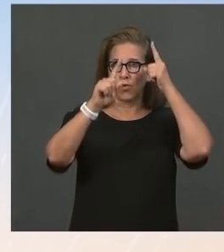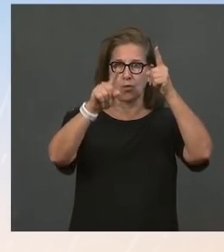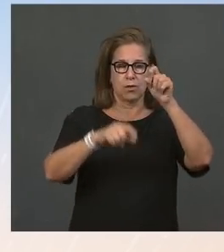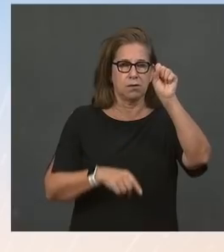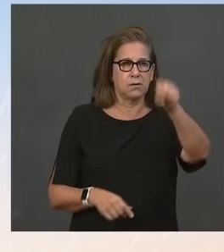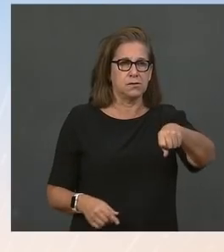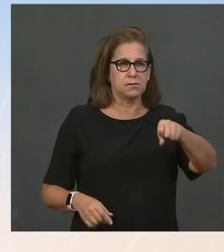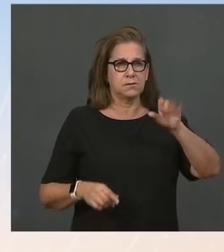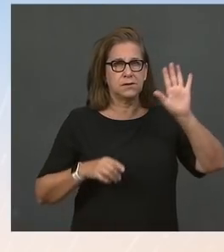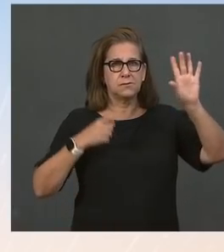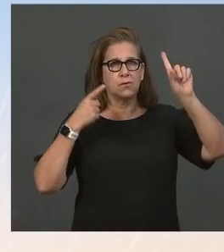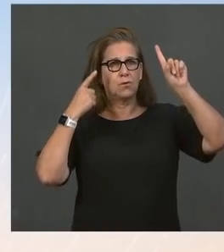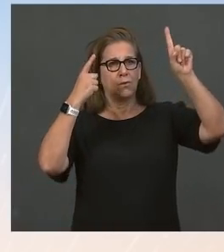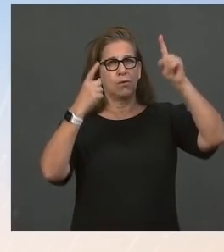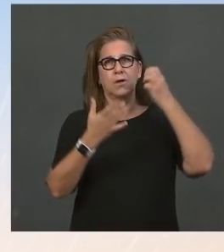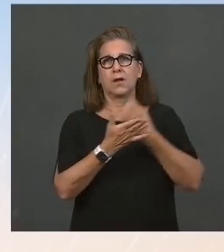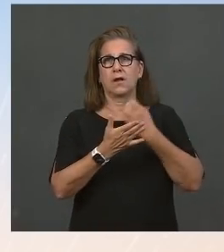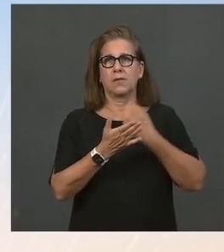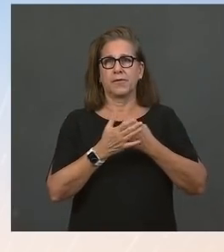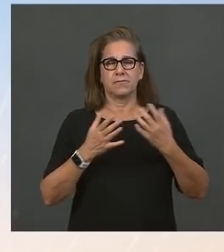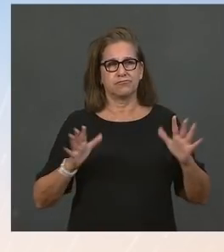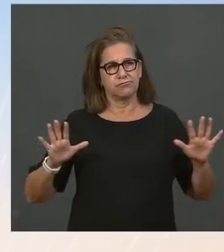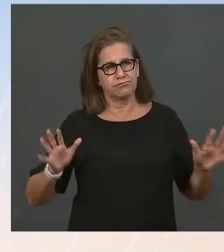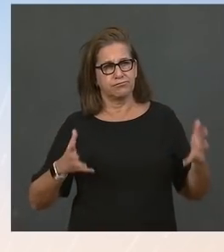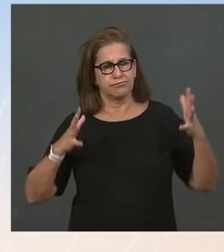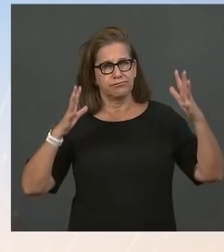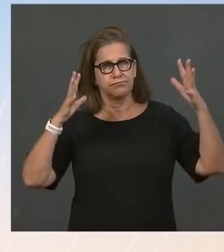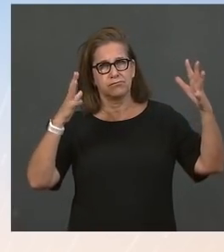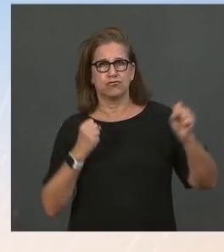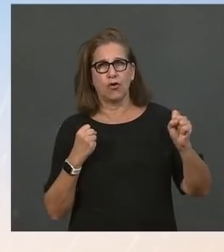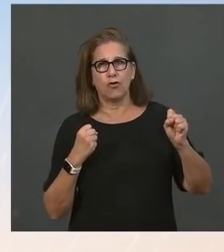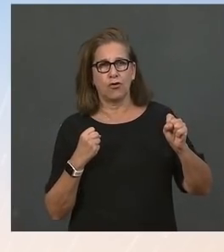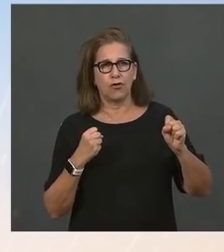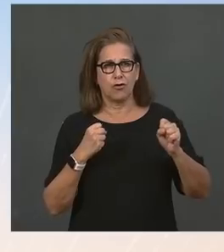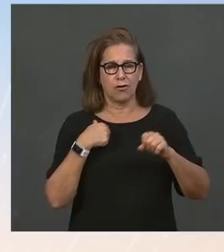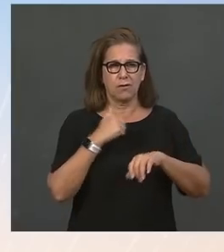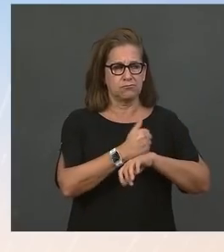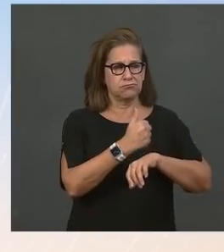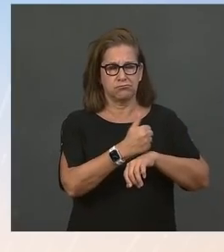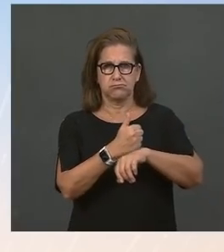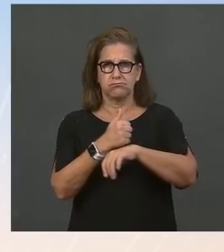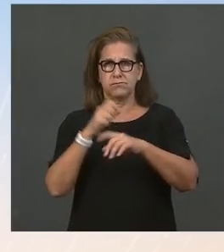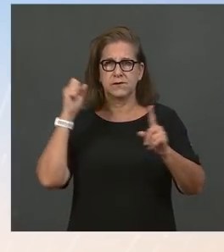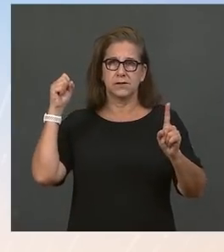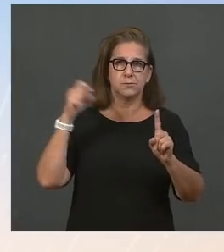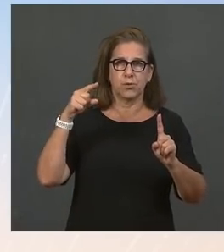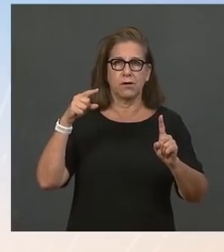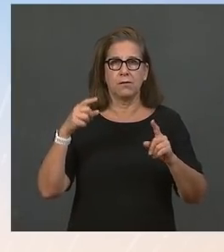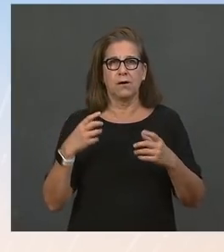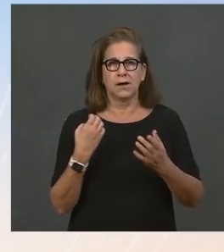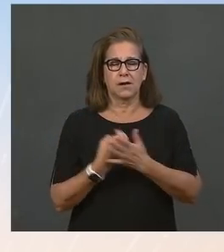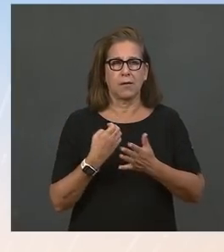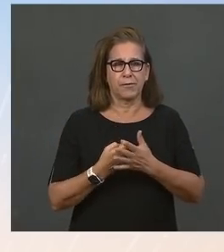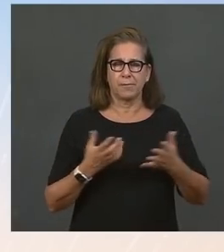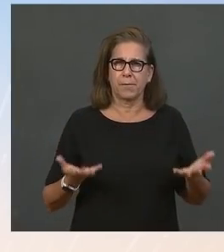putting in place fundamental changes that will make people's lives better. Go ahead, Shelby. The Press: Thanks. The DHS Secretary said --